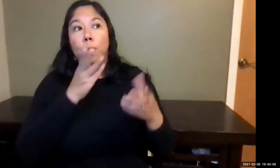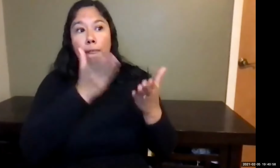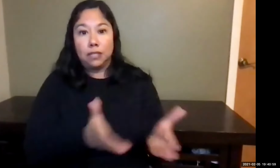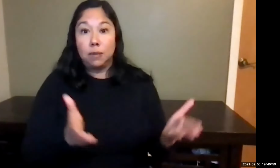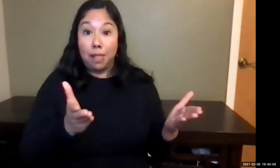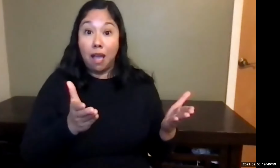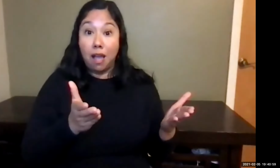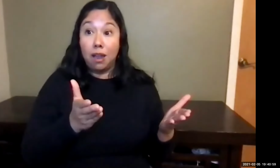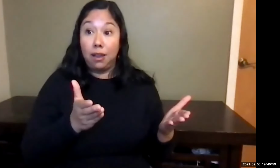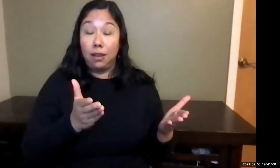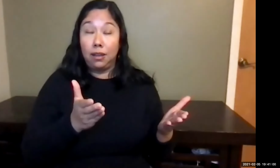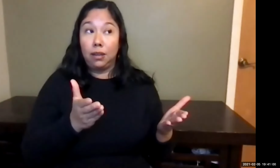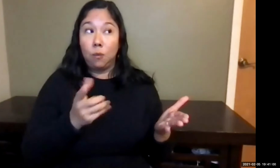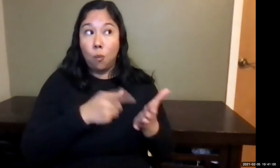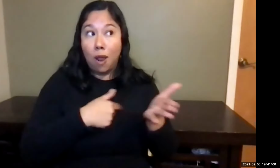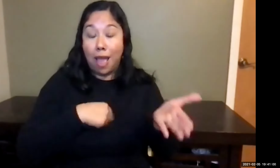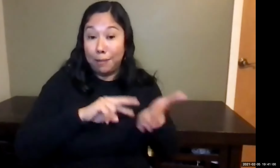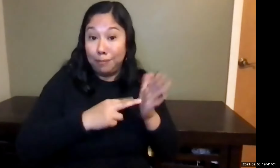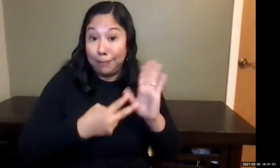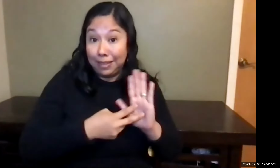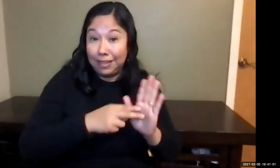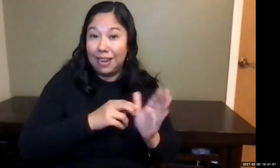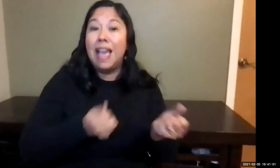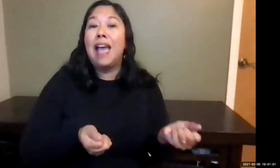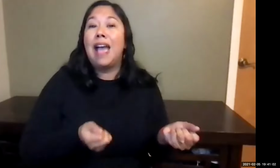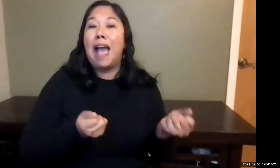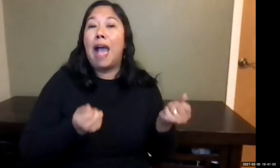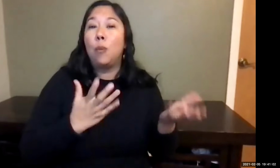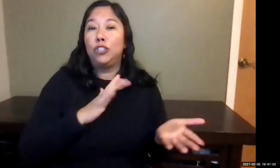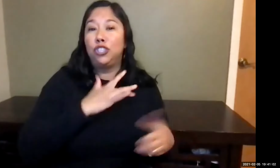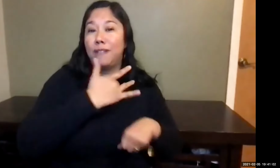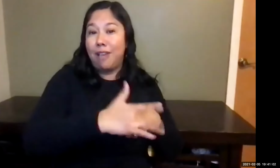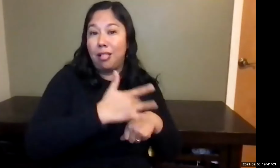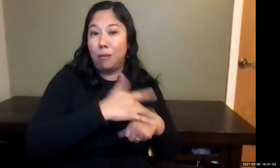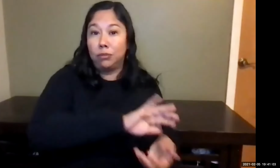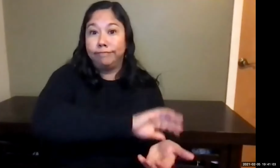When I say that, I mean it depends if we have enough vaccine and we’re able to, for example,